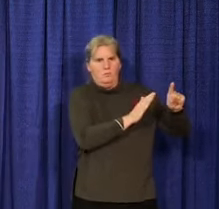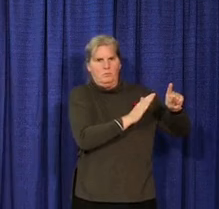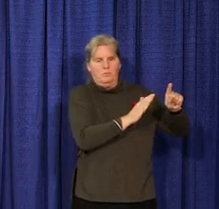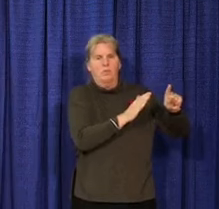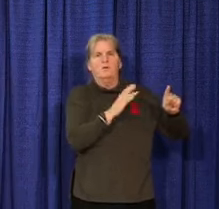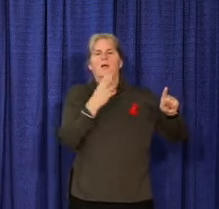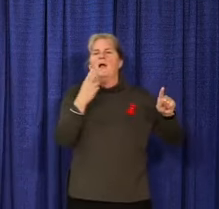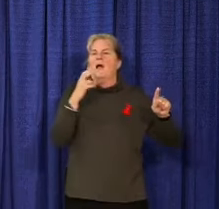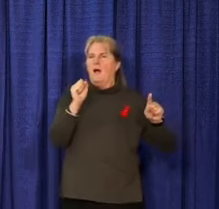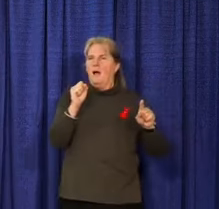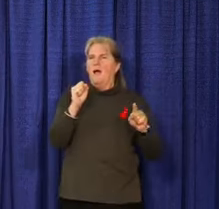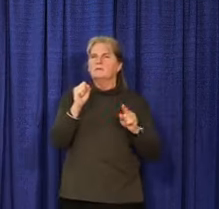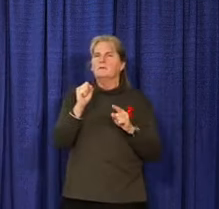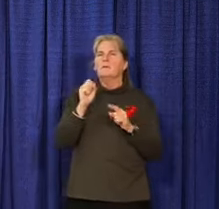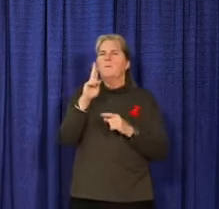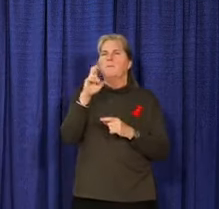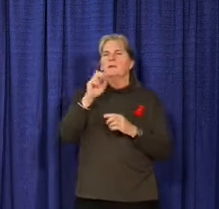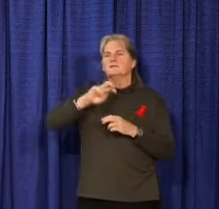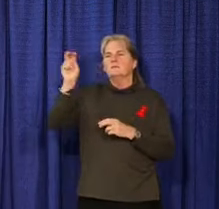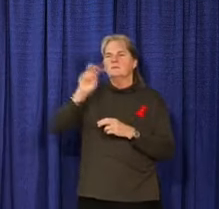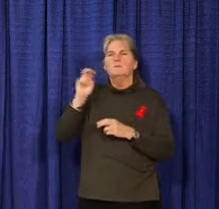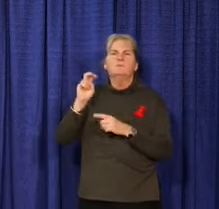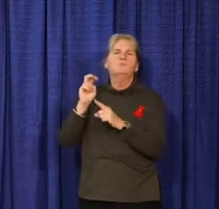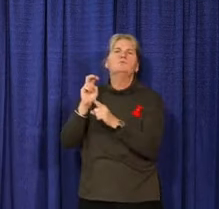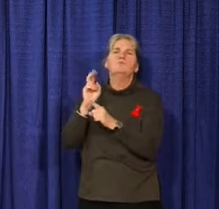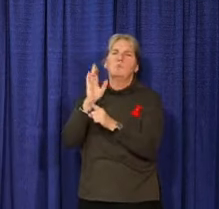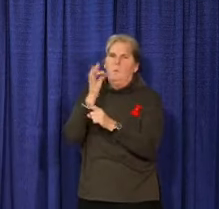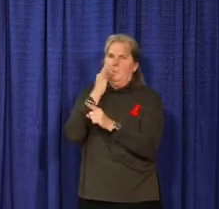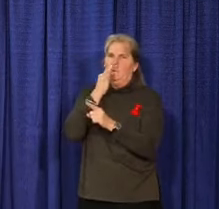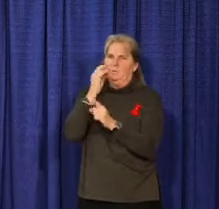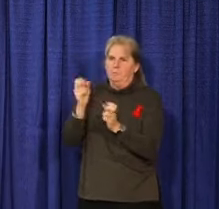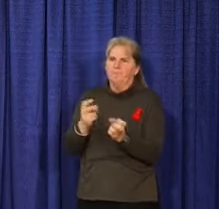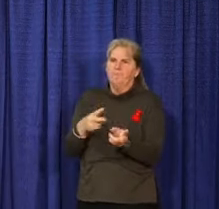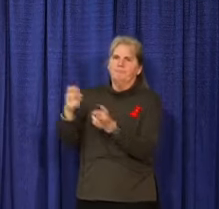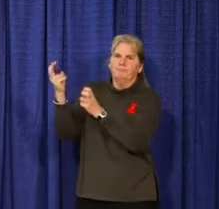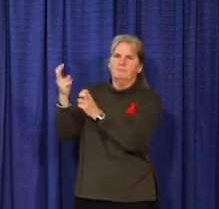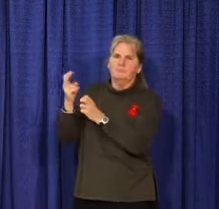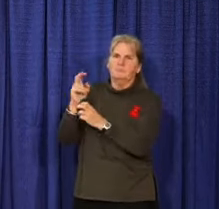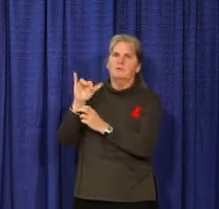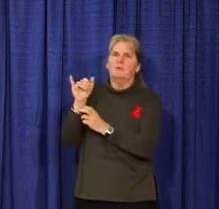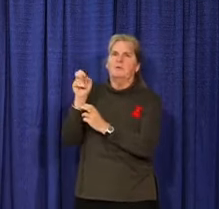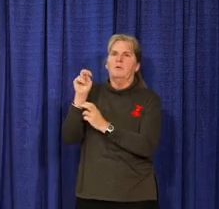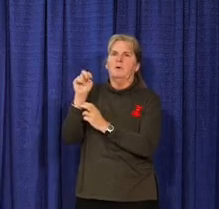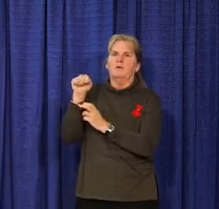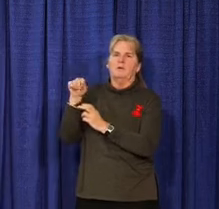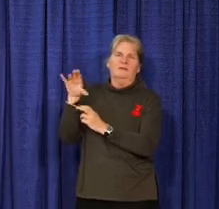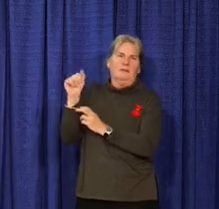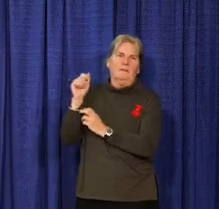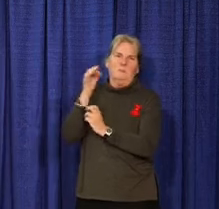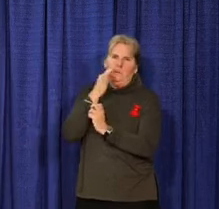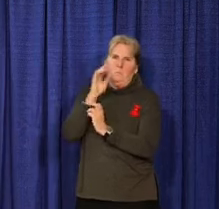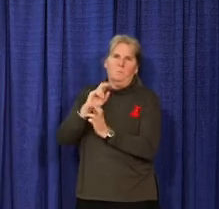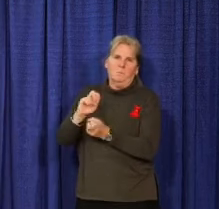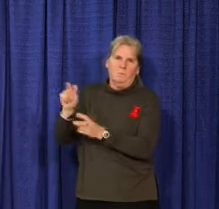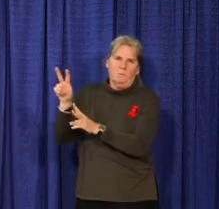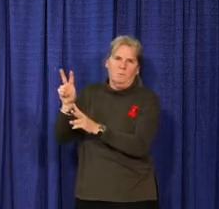worked on and will be available as soon as possible in the next few days. I can say that in the plan